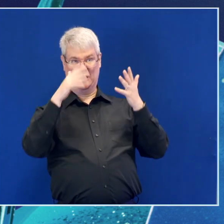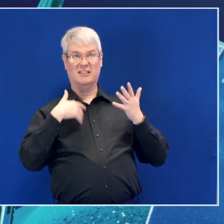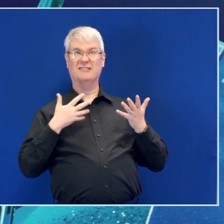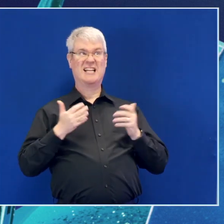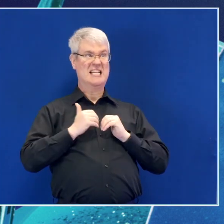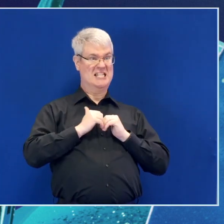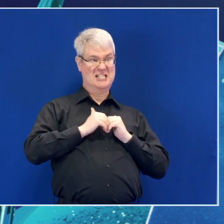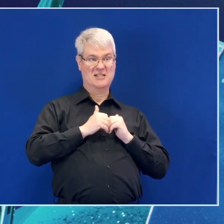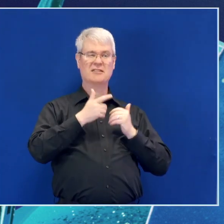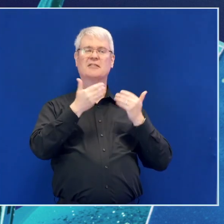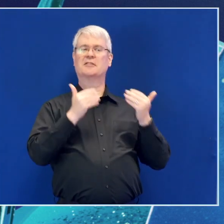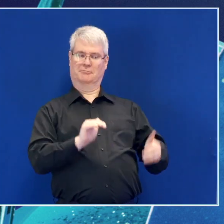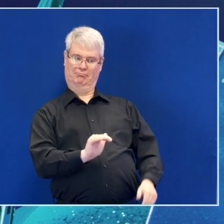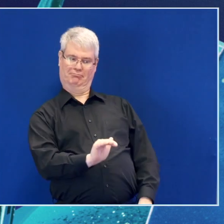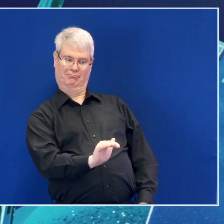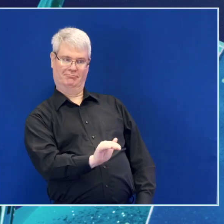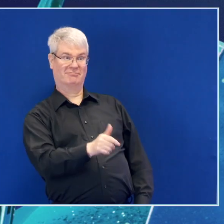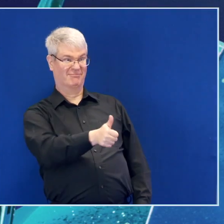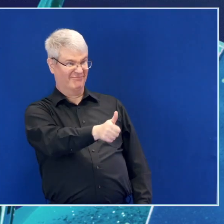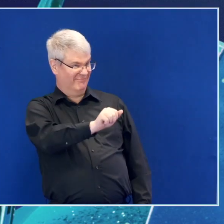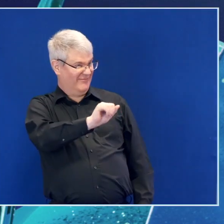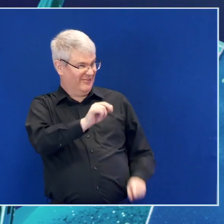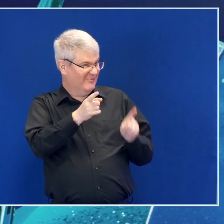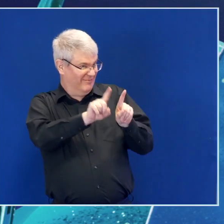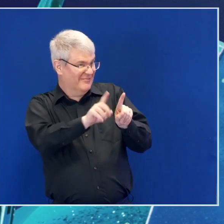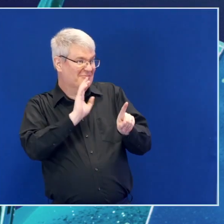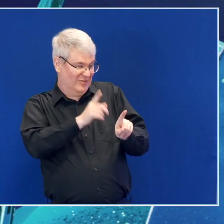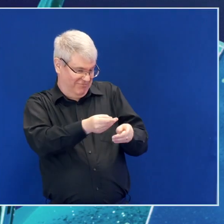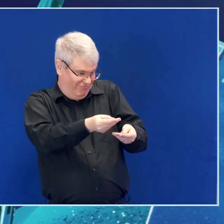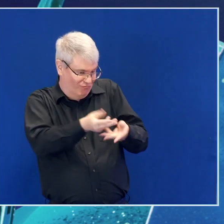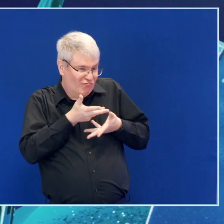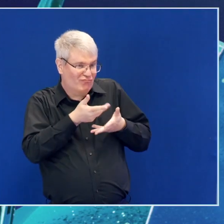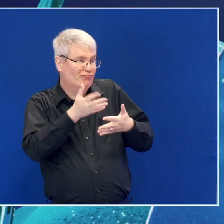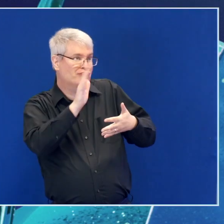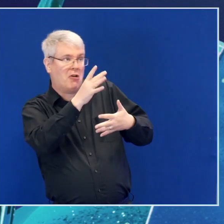It will write instructions for you. It's quite good. Okay.